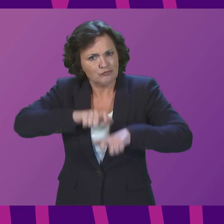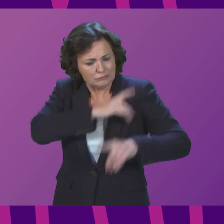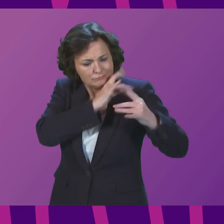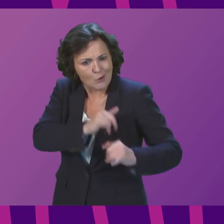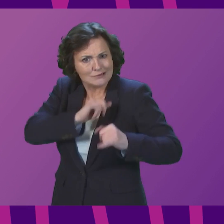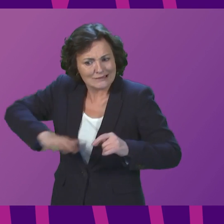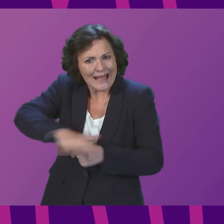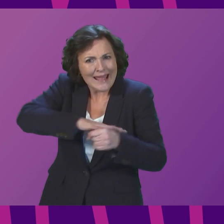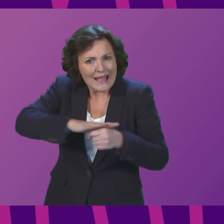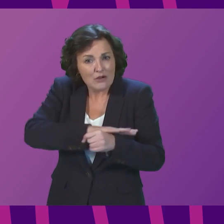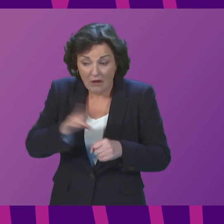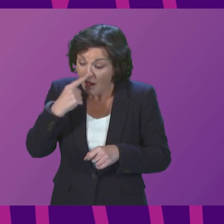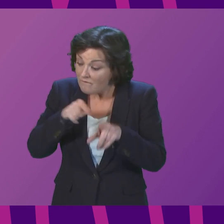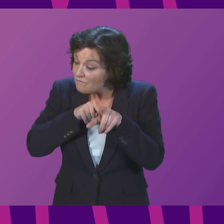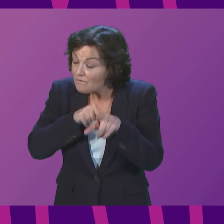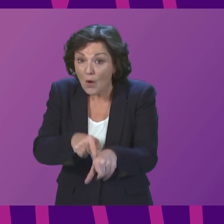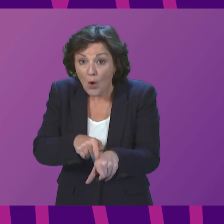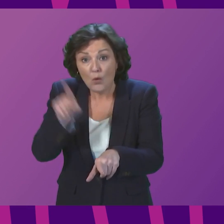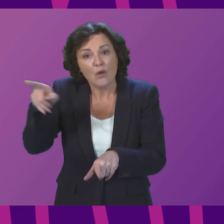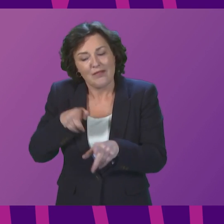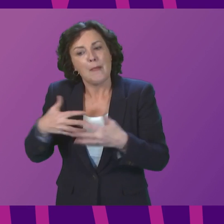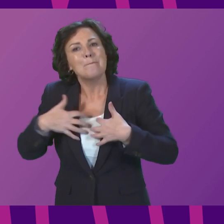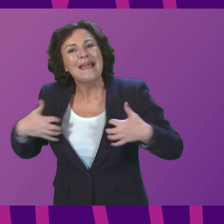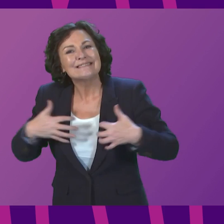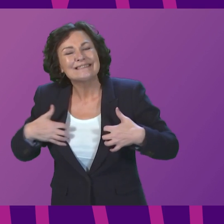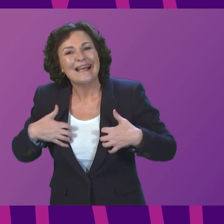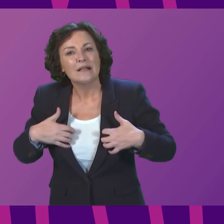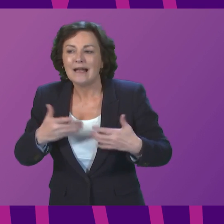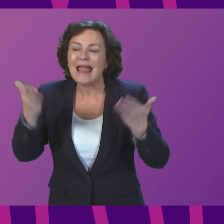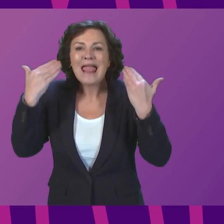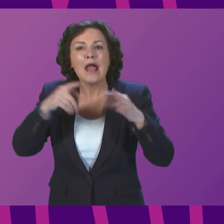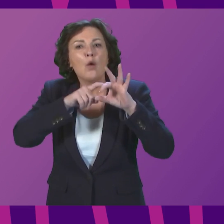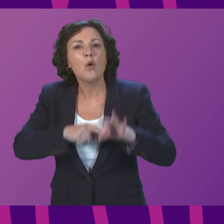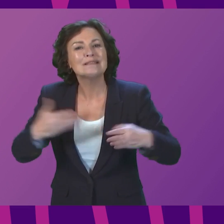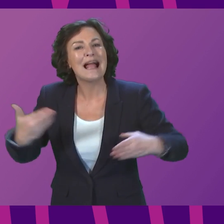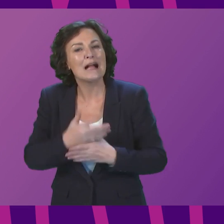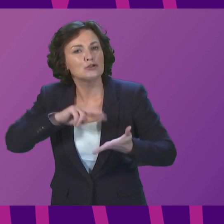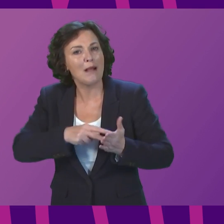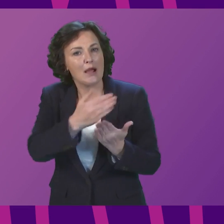the measures set out in the Bearsden air quality action plan.